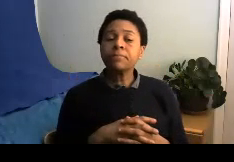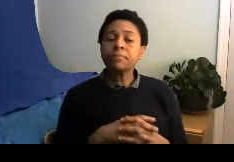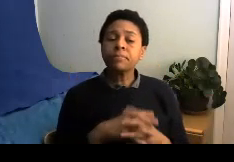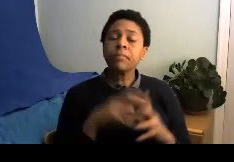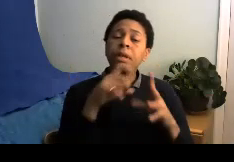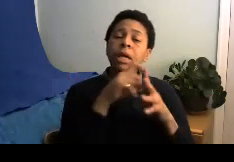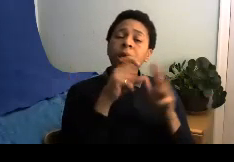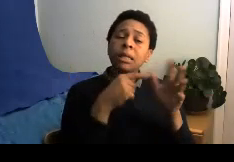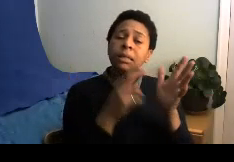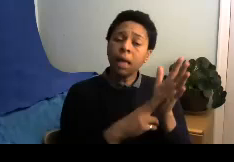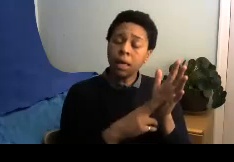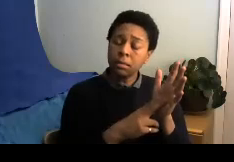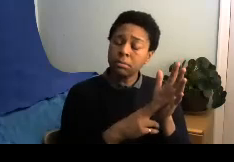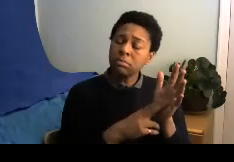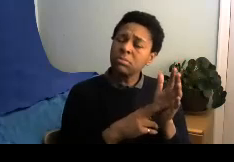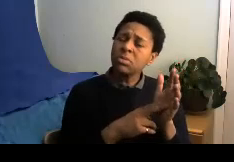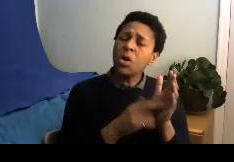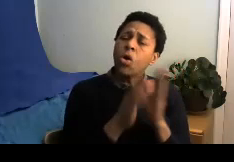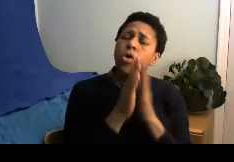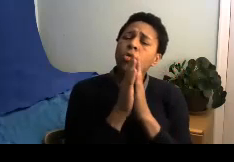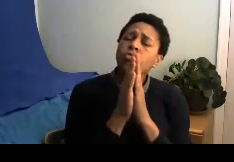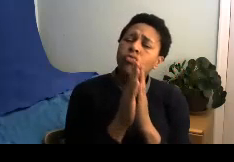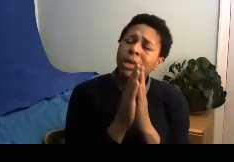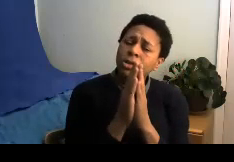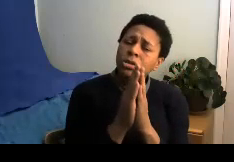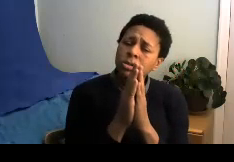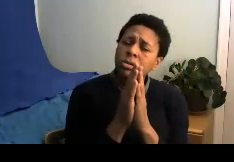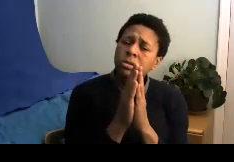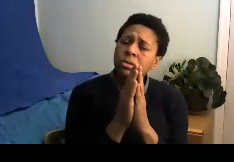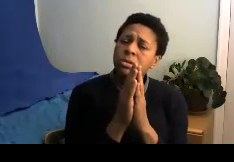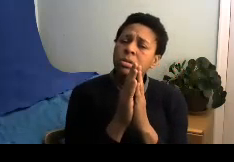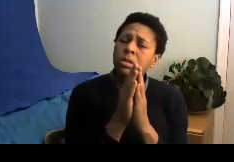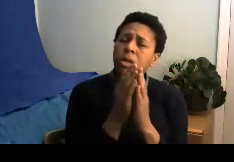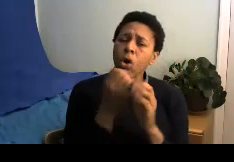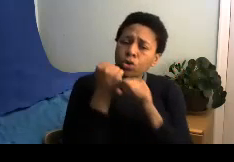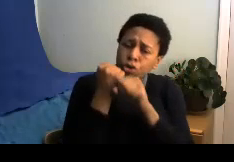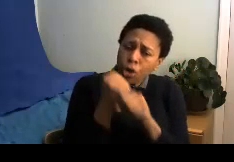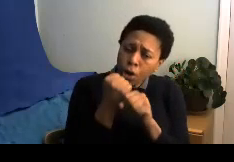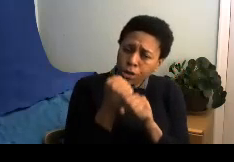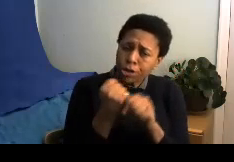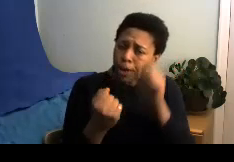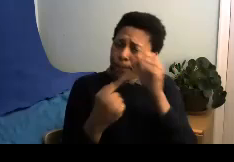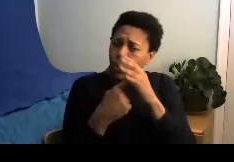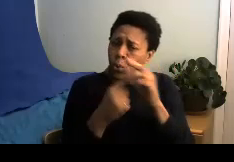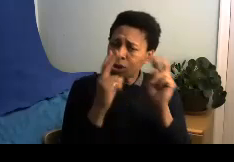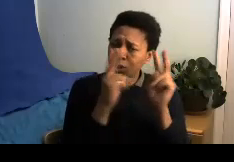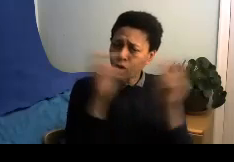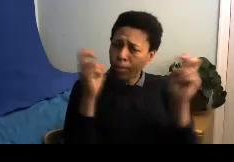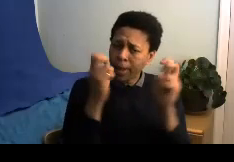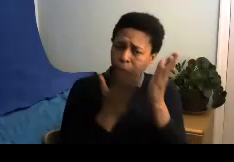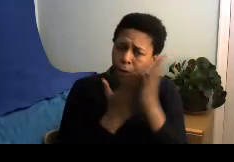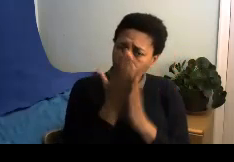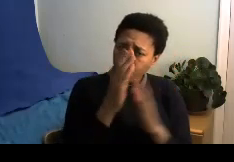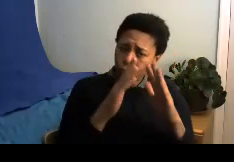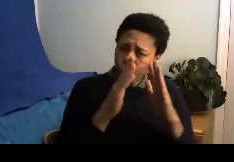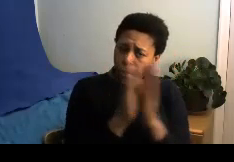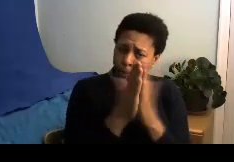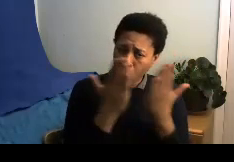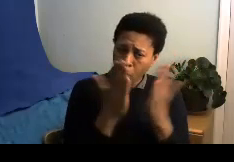fascinating theme, really central, throughout the novel. And I was struck by the references to the Garden of Eden